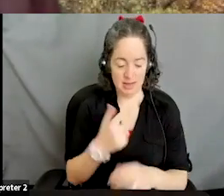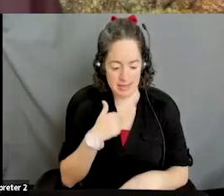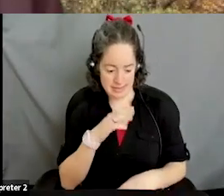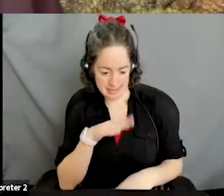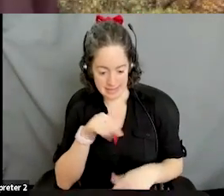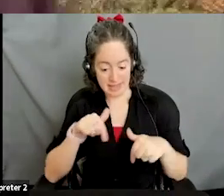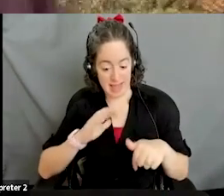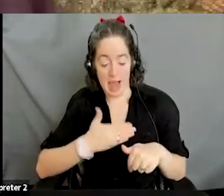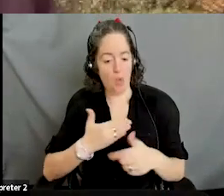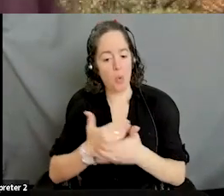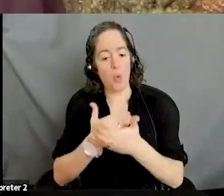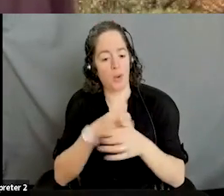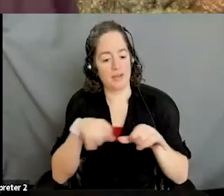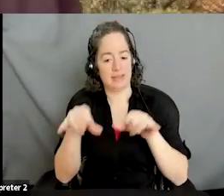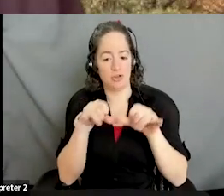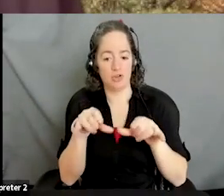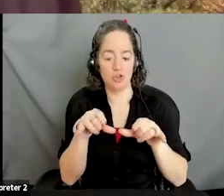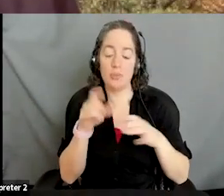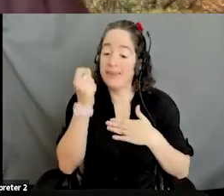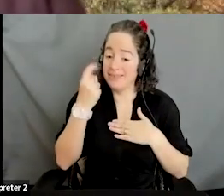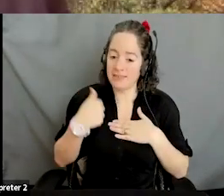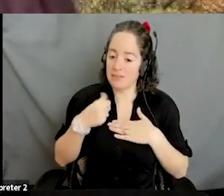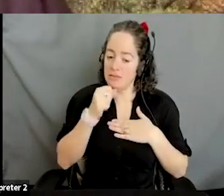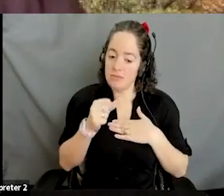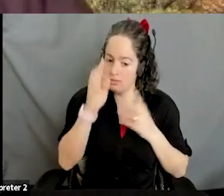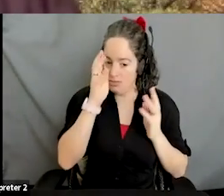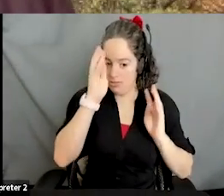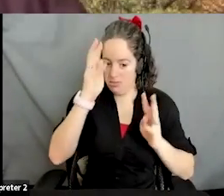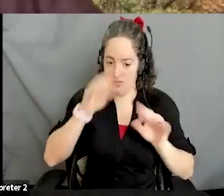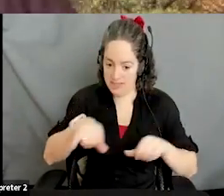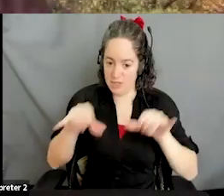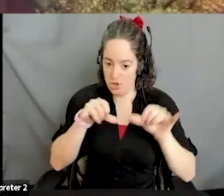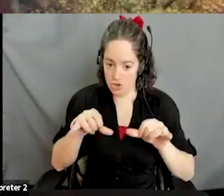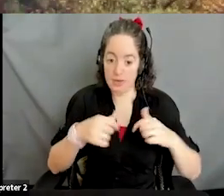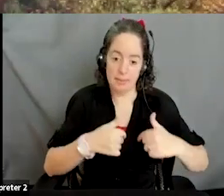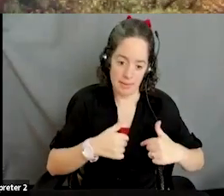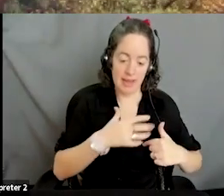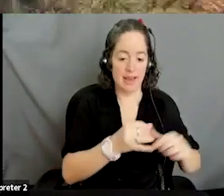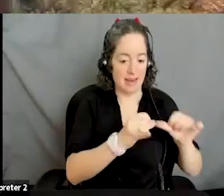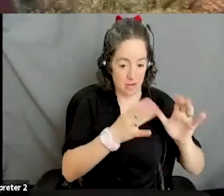I did not create the internal standards. This was between me and our engineers, and our engineers did the bulk of the work.